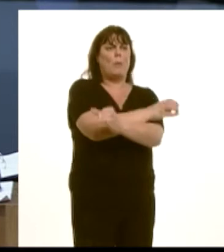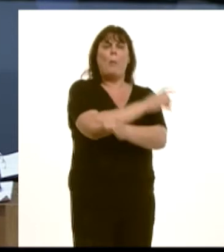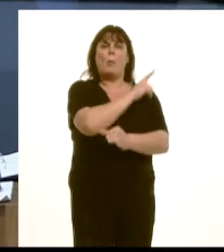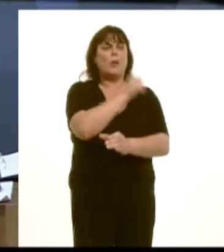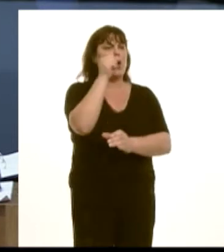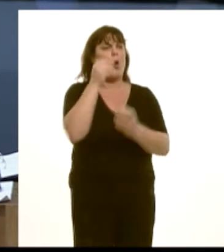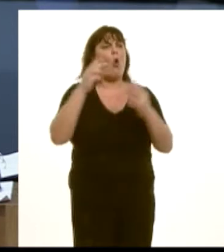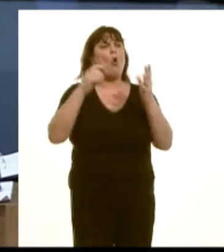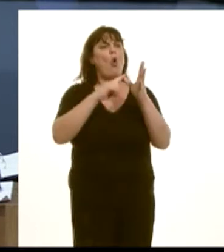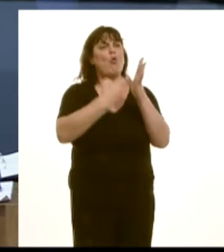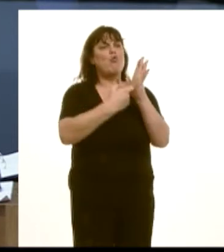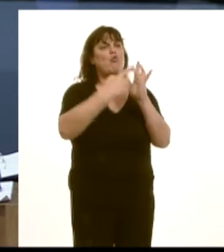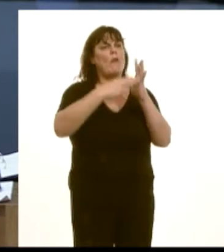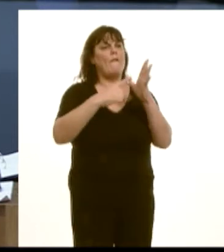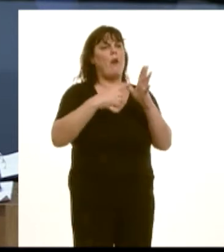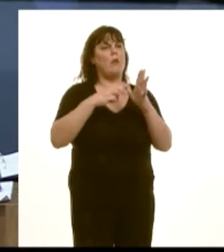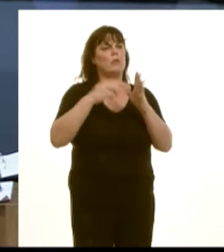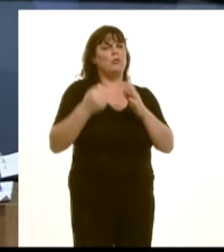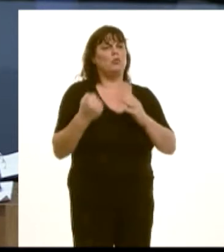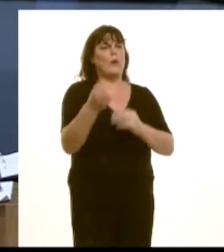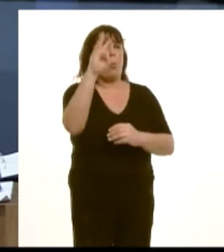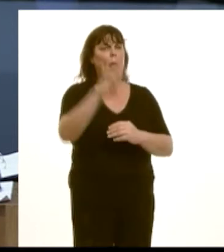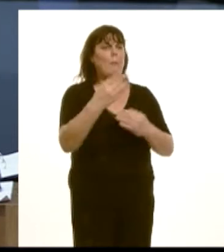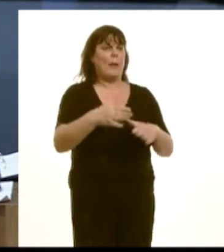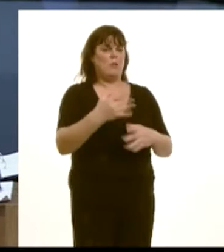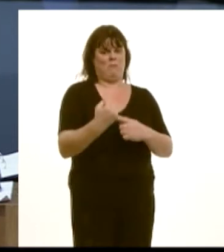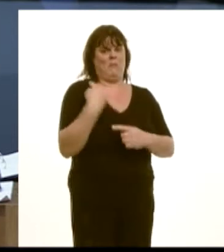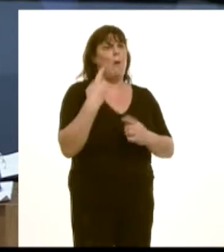just the last month, and to provide rolling stock to make good on your promises about